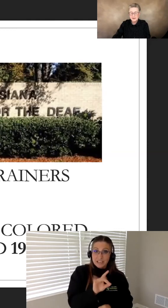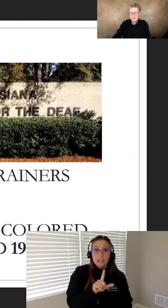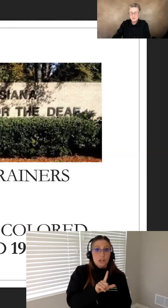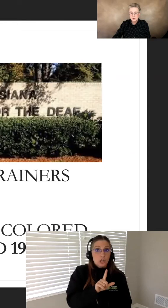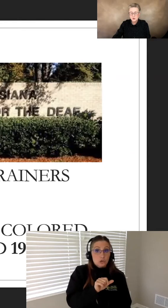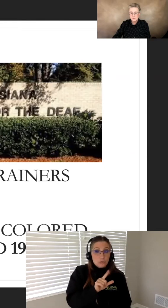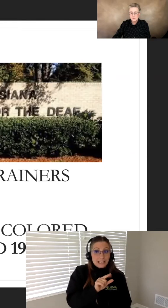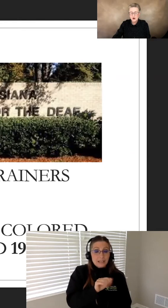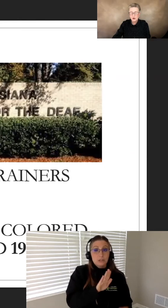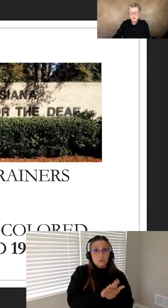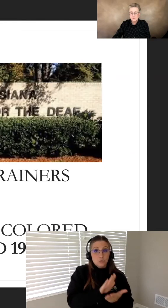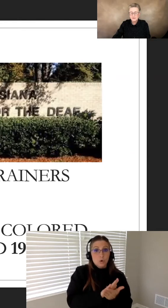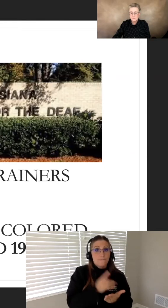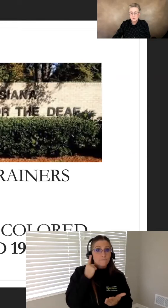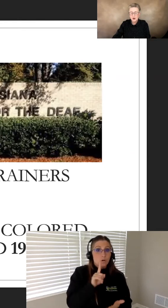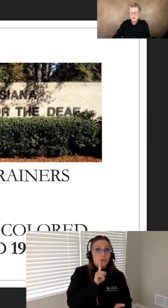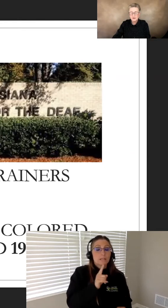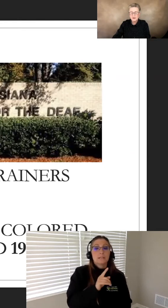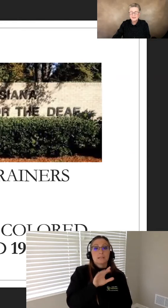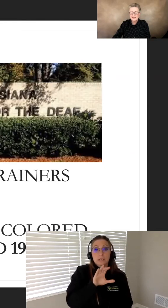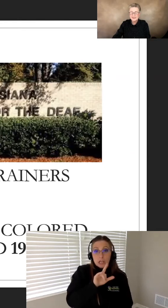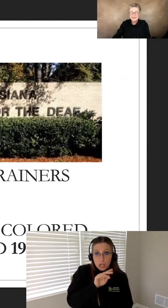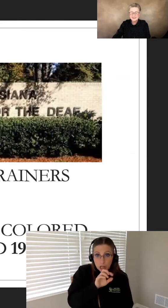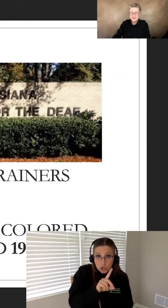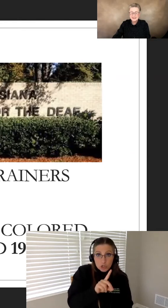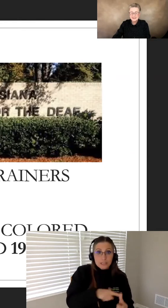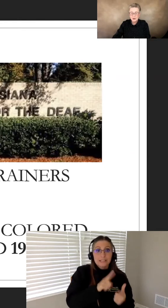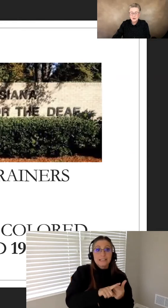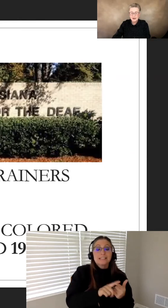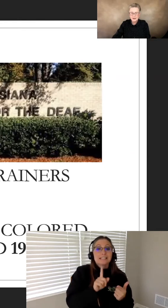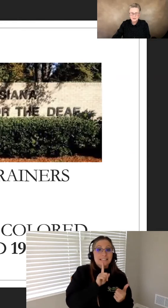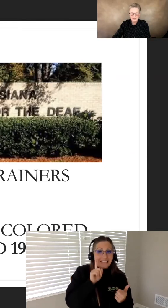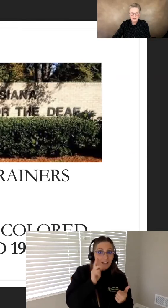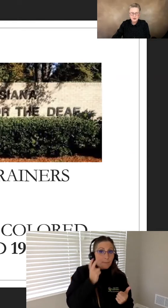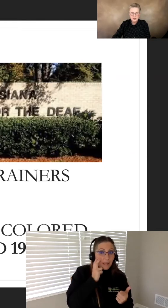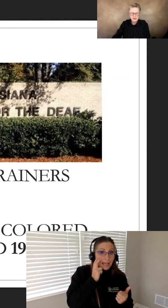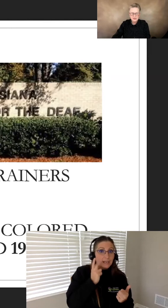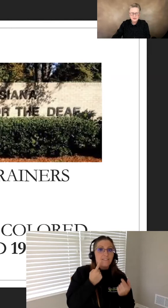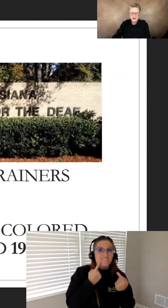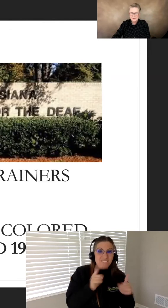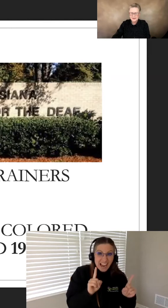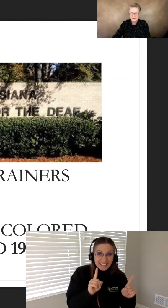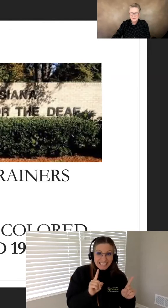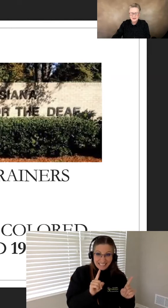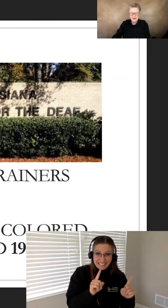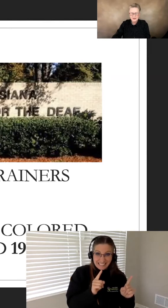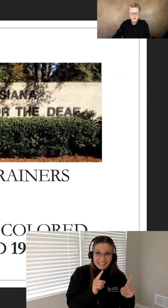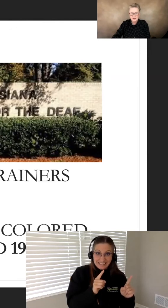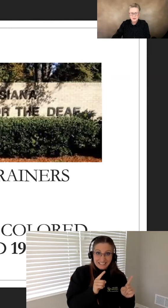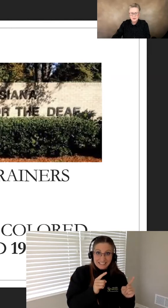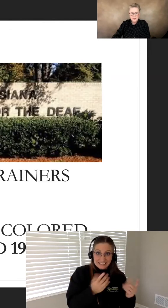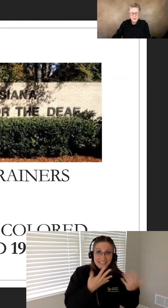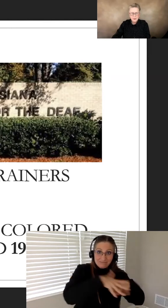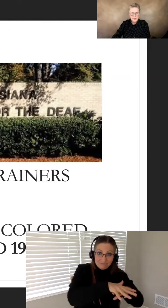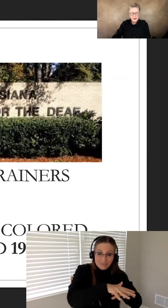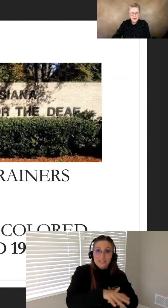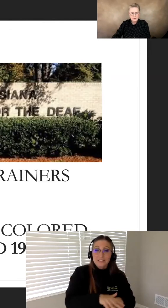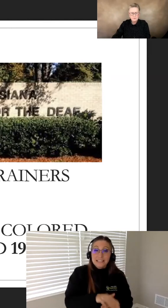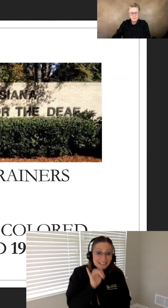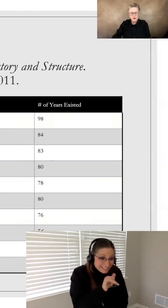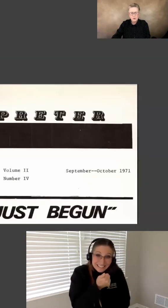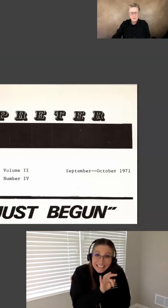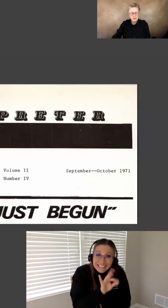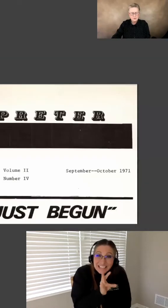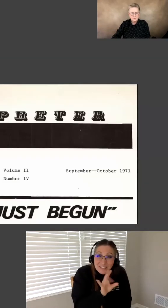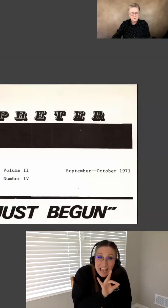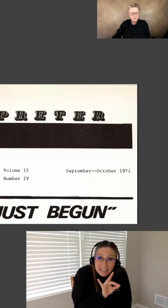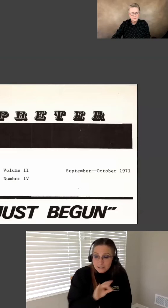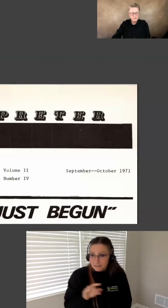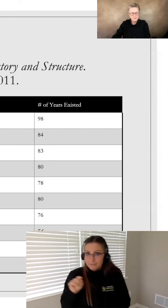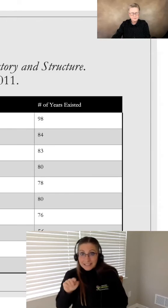school for the Colored Deaf and Blind desegregated just in 1978 and from